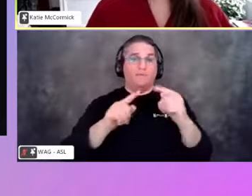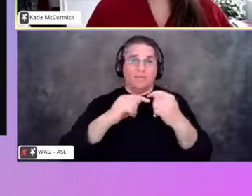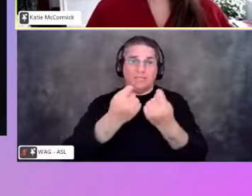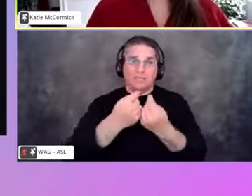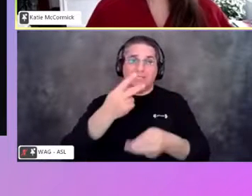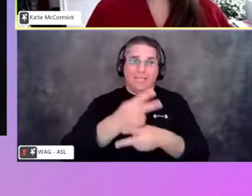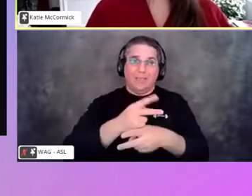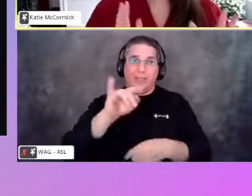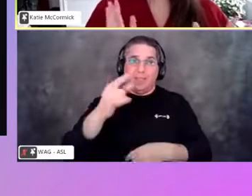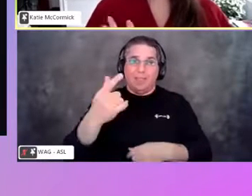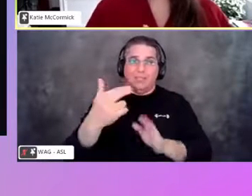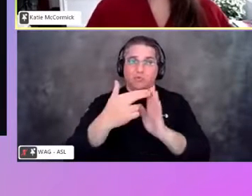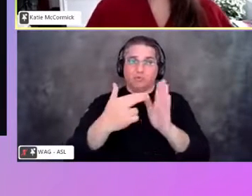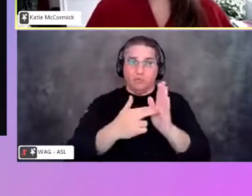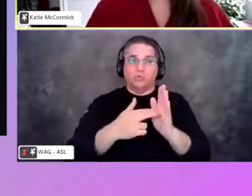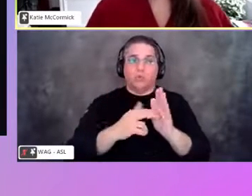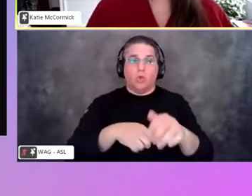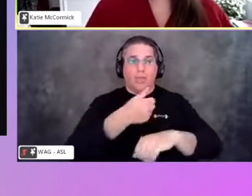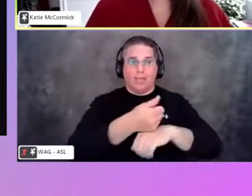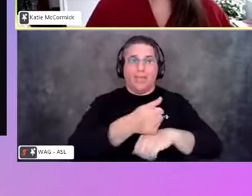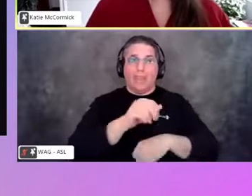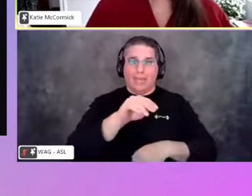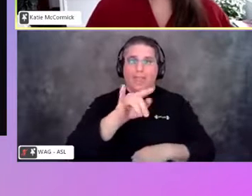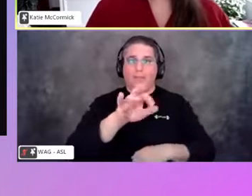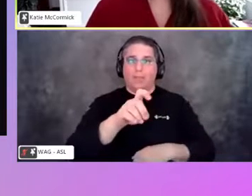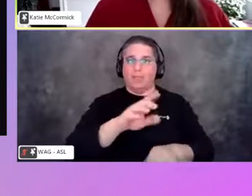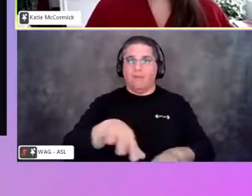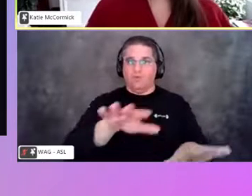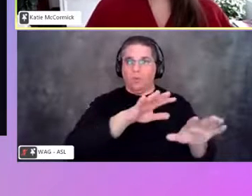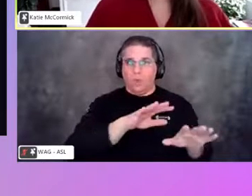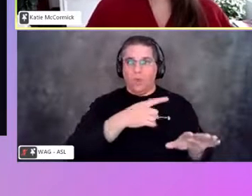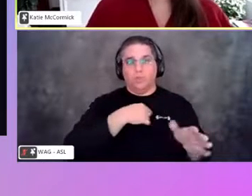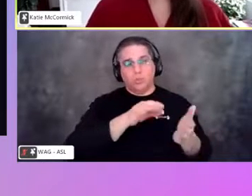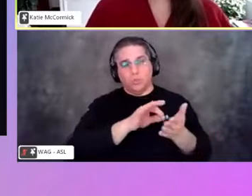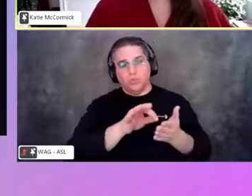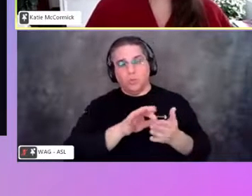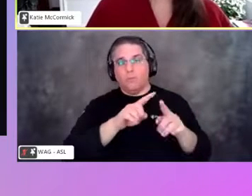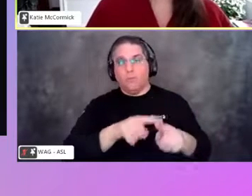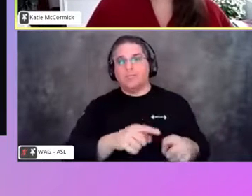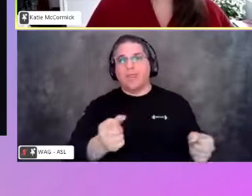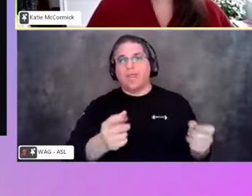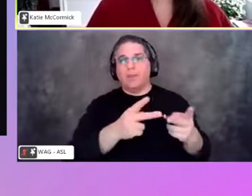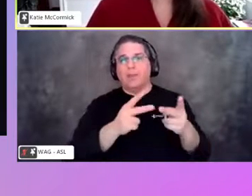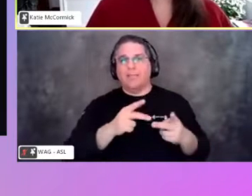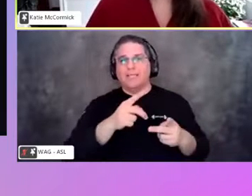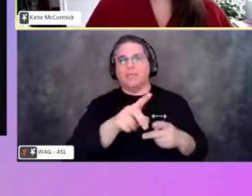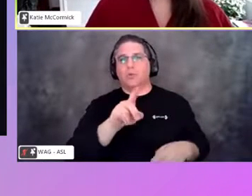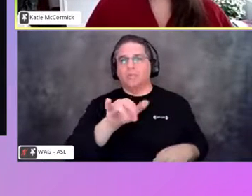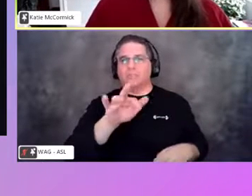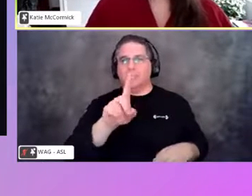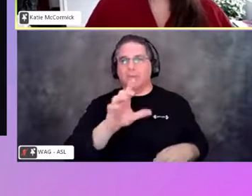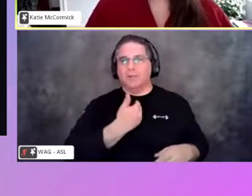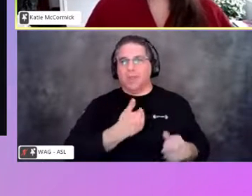must be recorded to additionally our observability software we want to ensure all teams are keeping these linting rules enabled